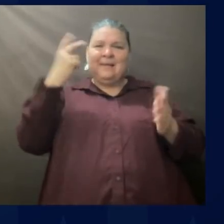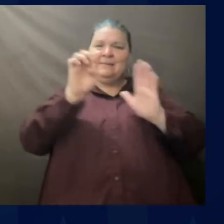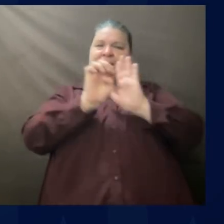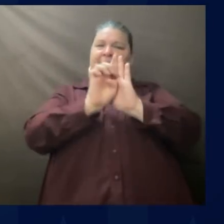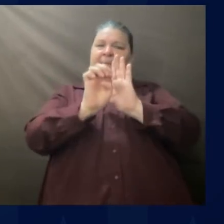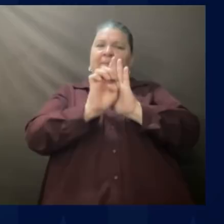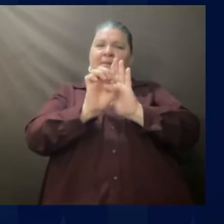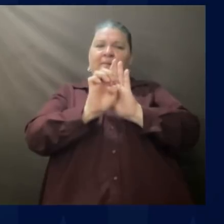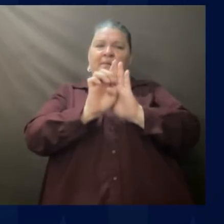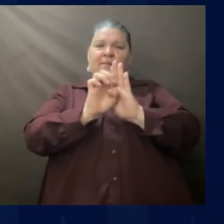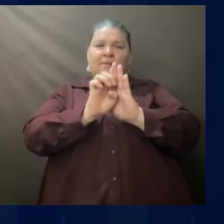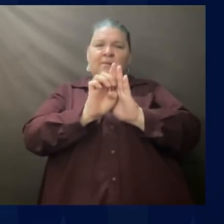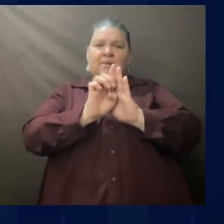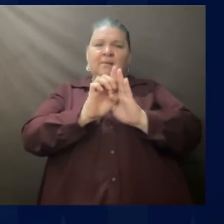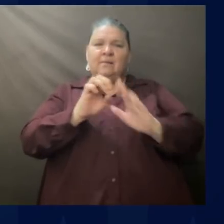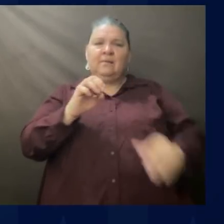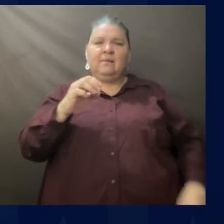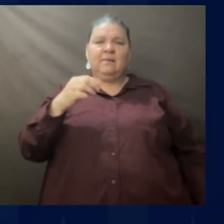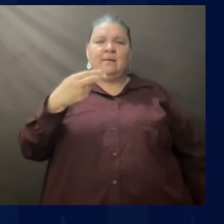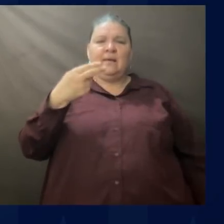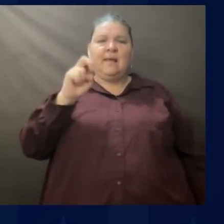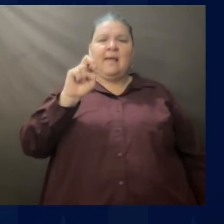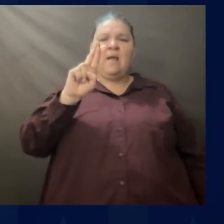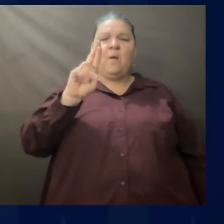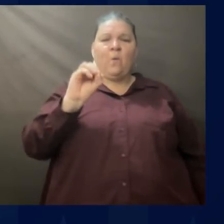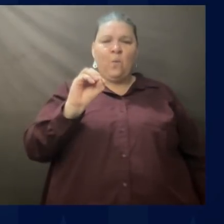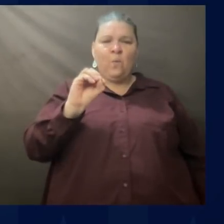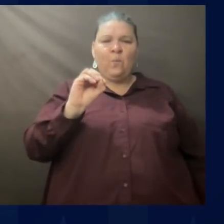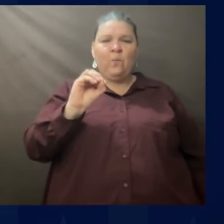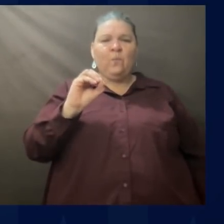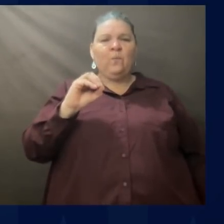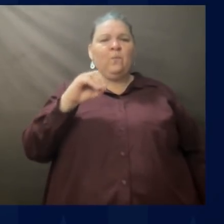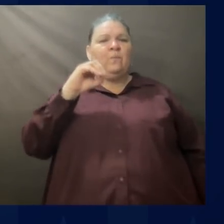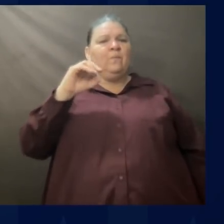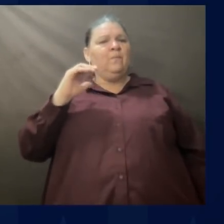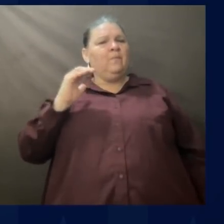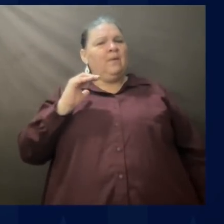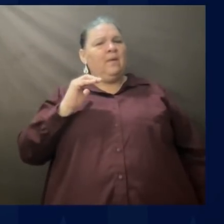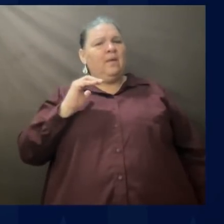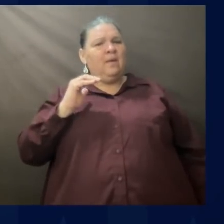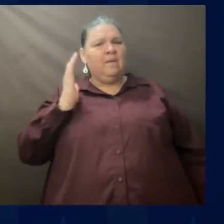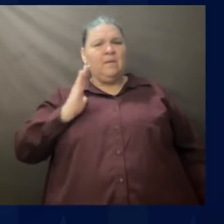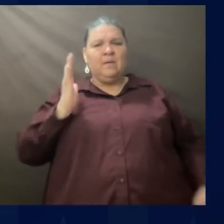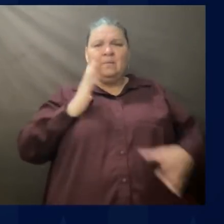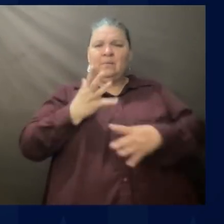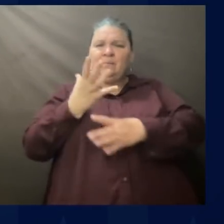heroes who have answered duty’s call at Lexington and Concord, Antietam